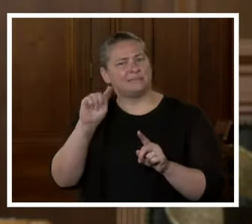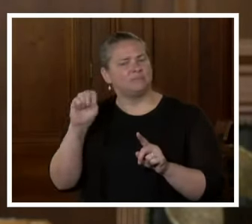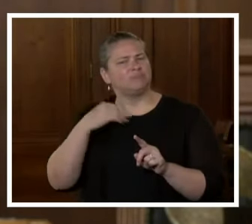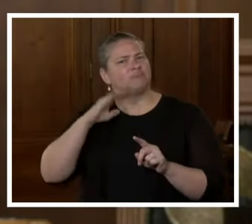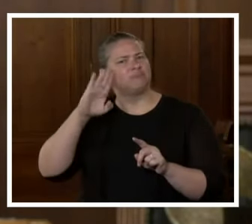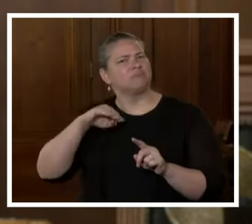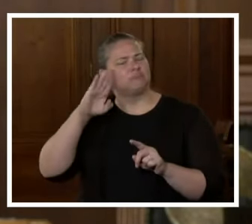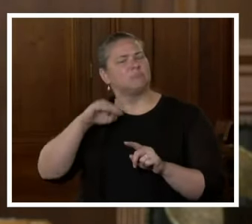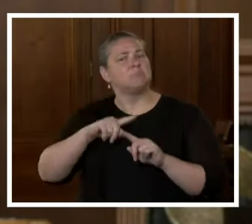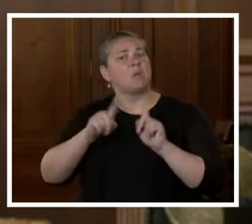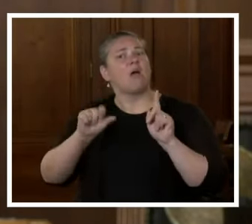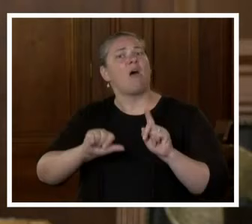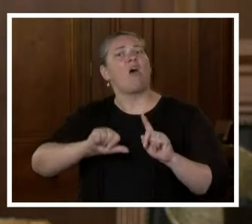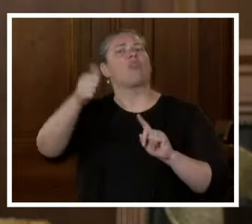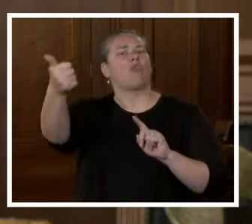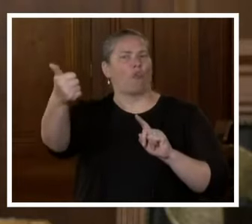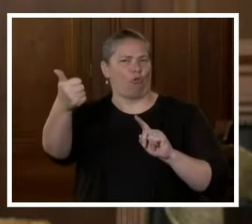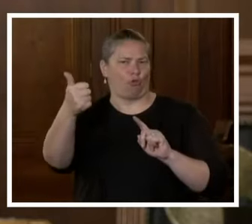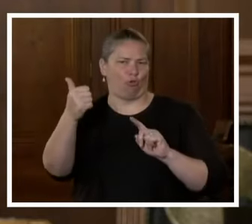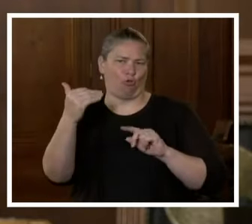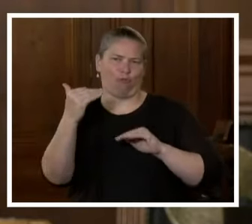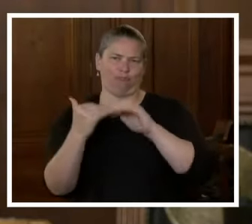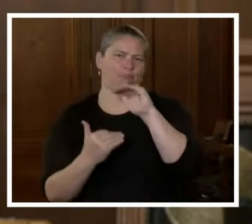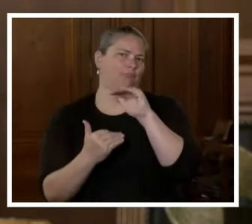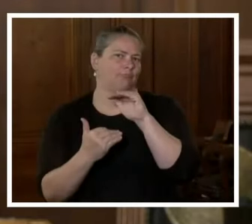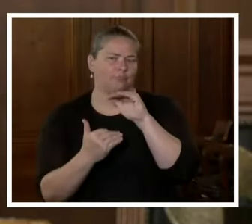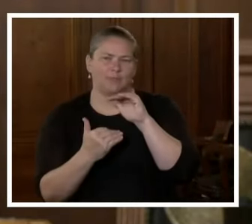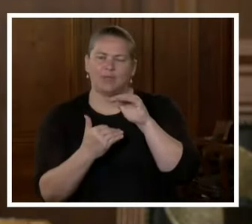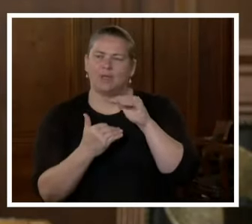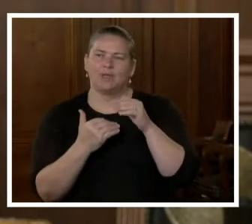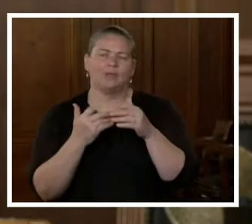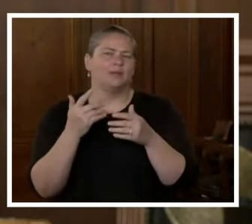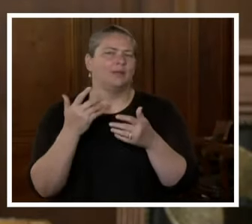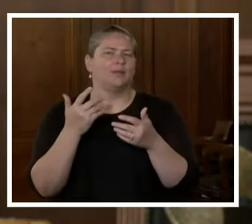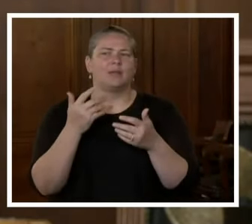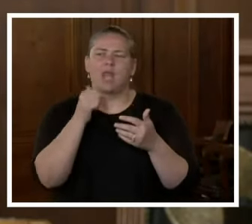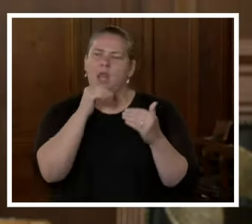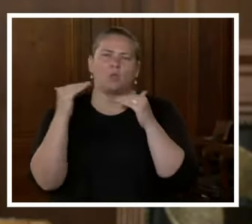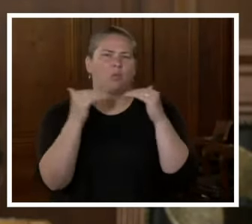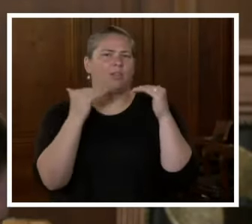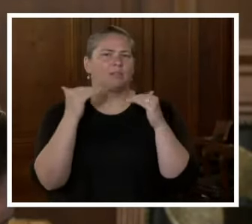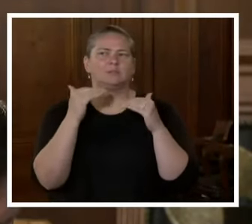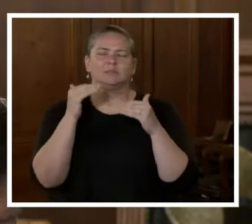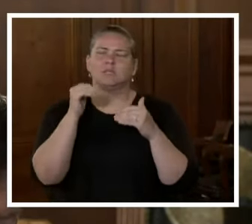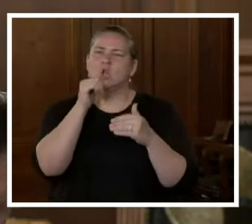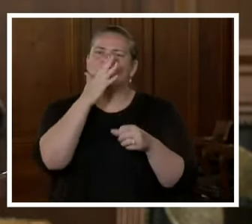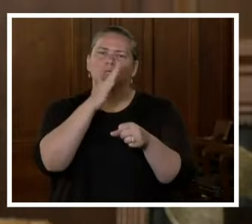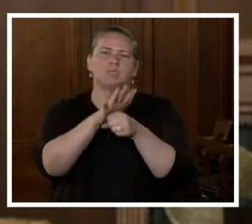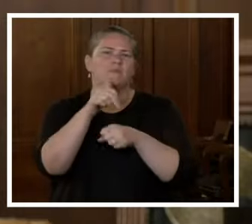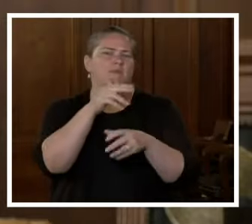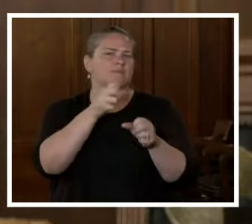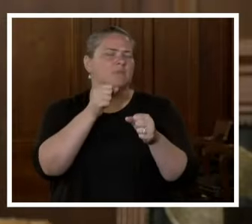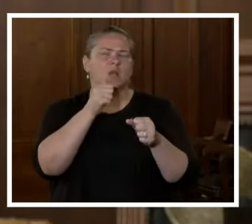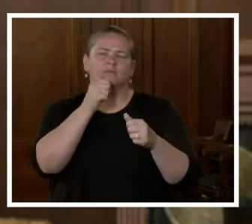HAVE ALLUDED TO THIS IN THE PAST SEVERAL DAYS, WITH WHAT WE HAVE